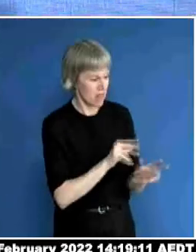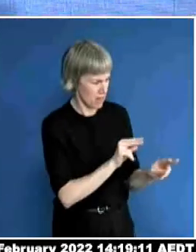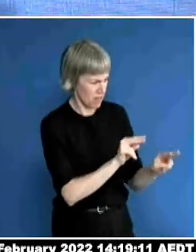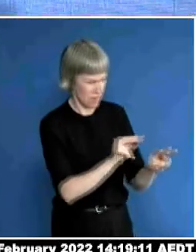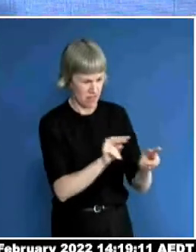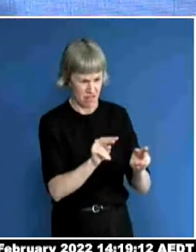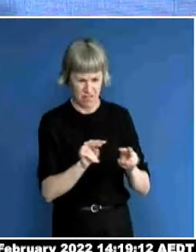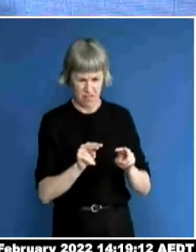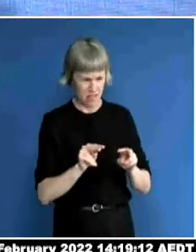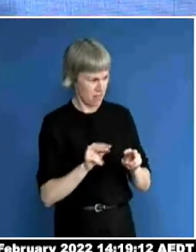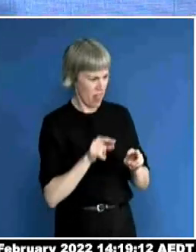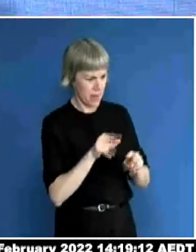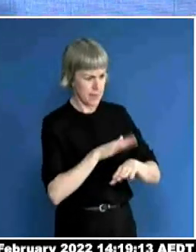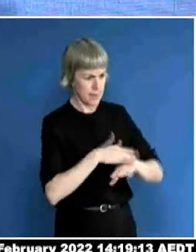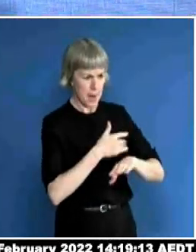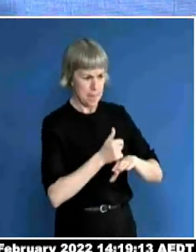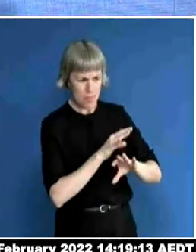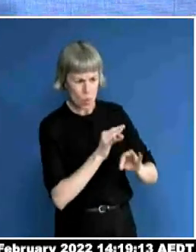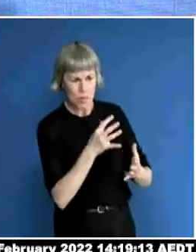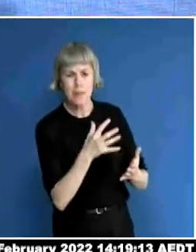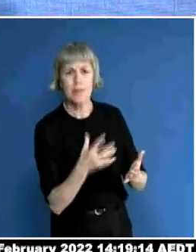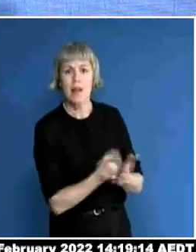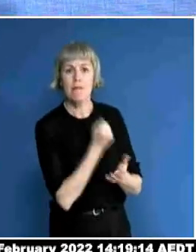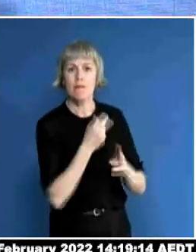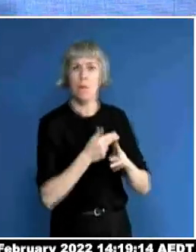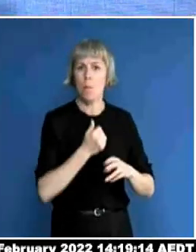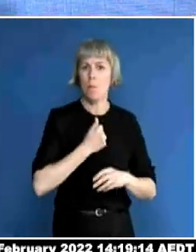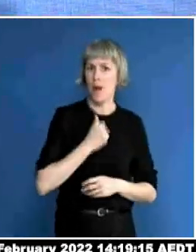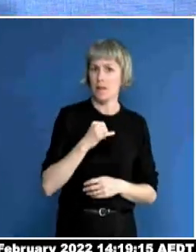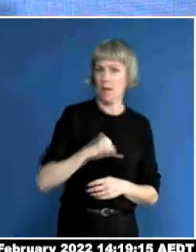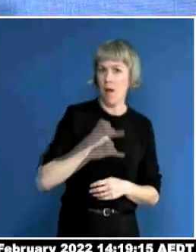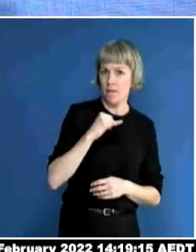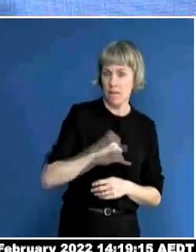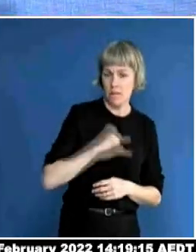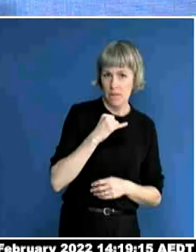And I think in addition to driving, is it right that you spent a lot of time taping up